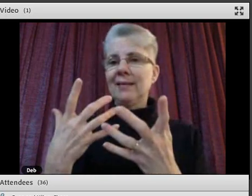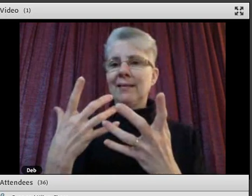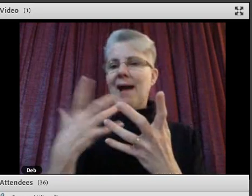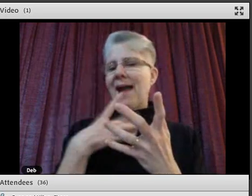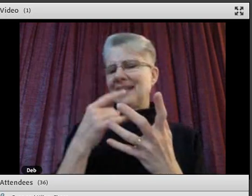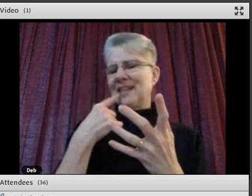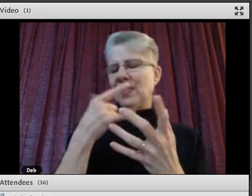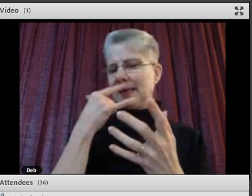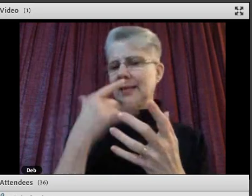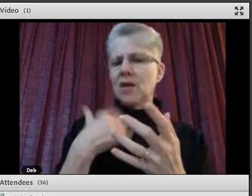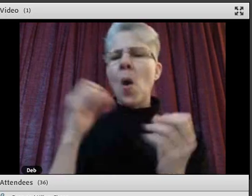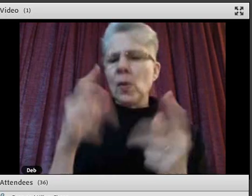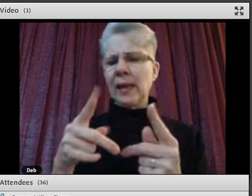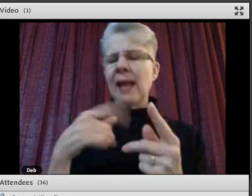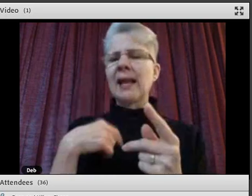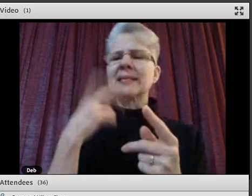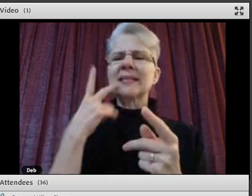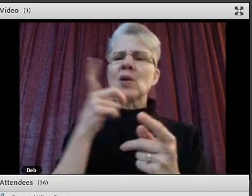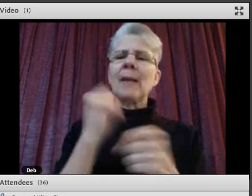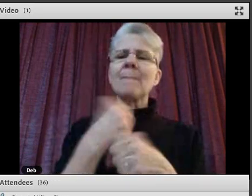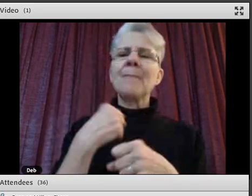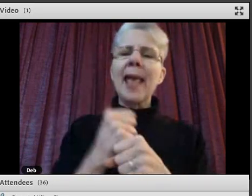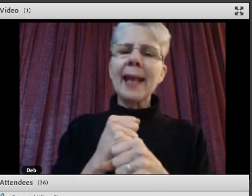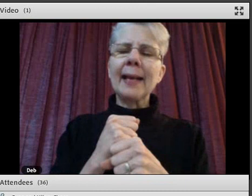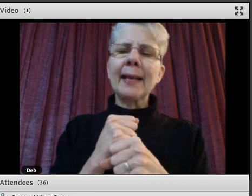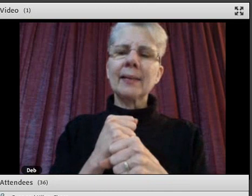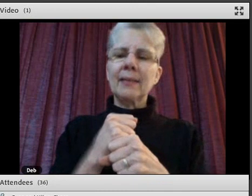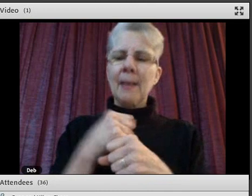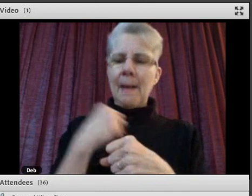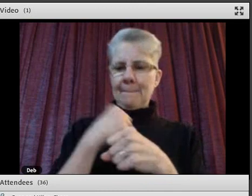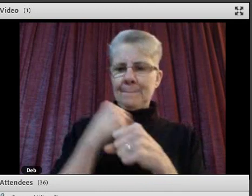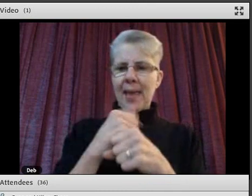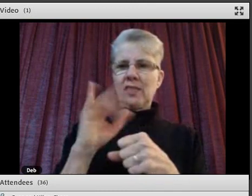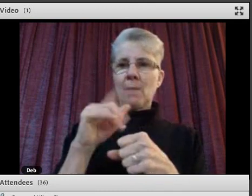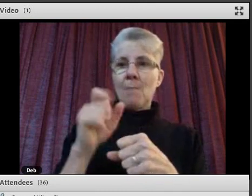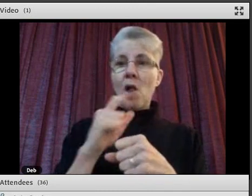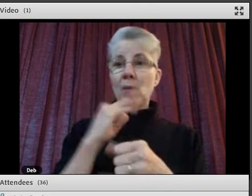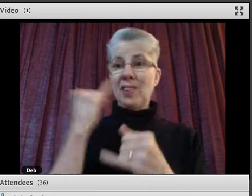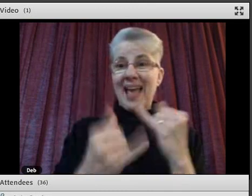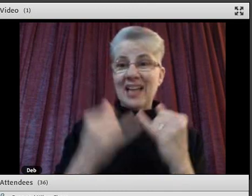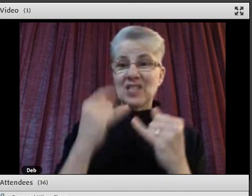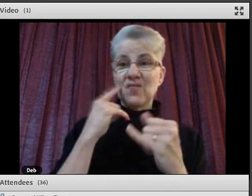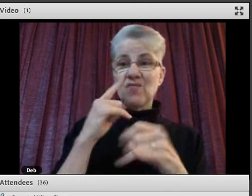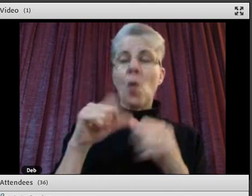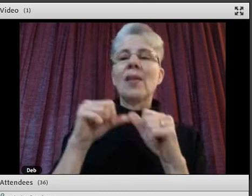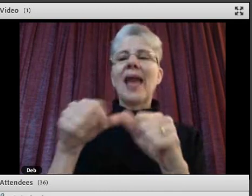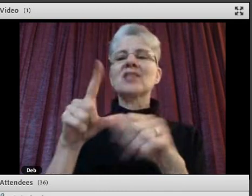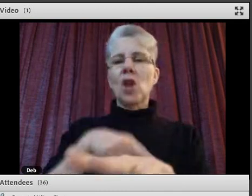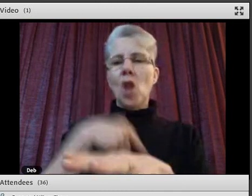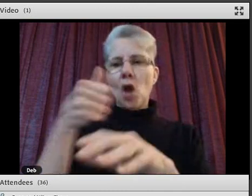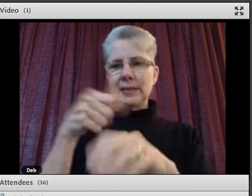I like to tell the kids, "All right, let's see who can make the marble-run last